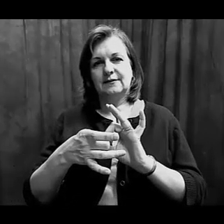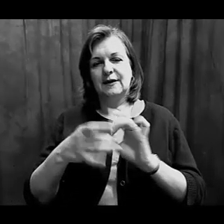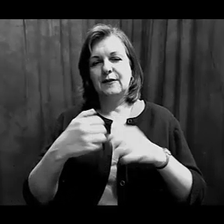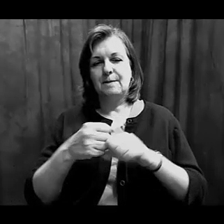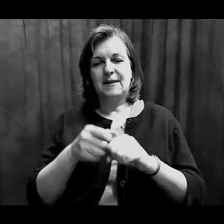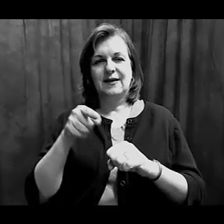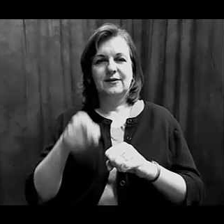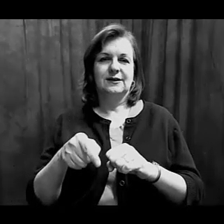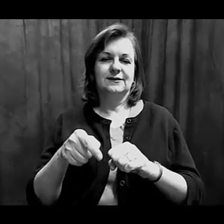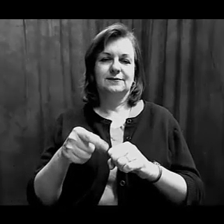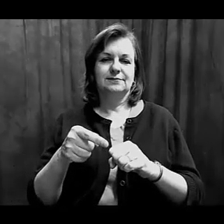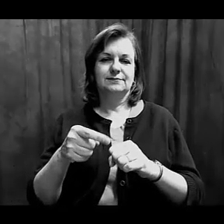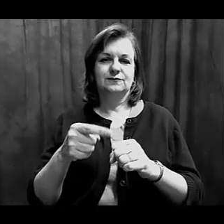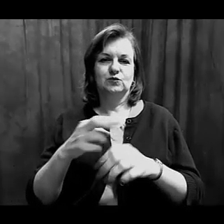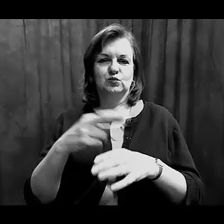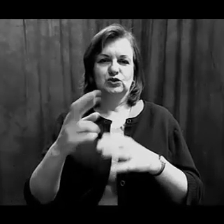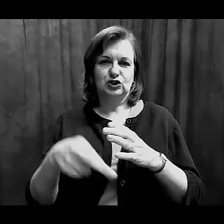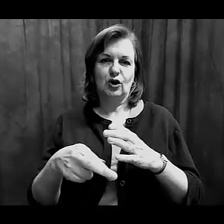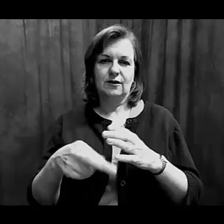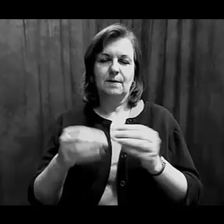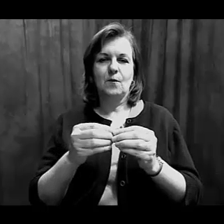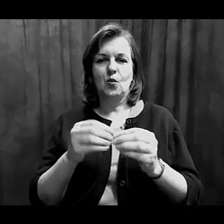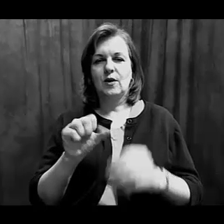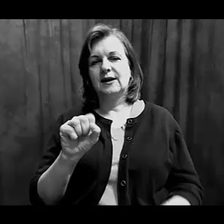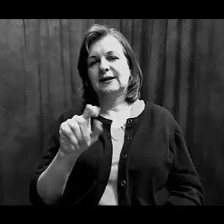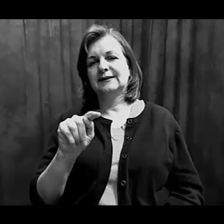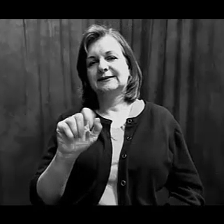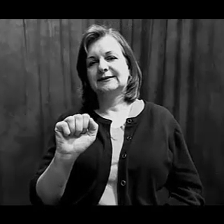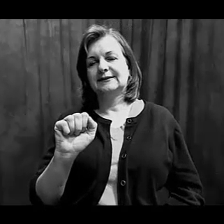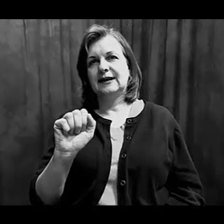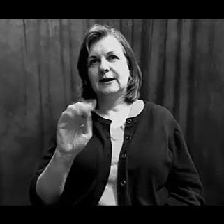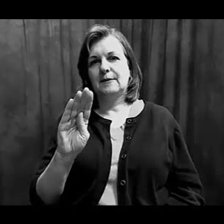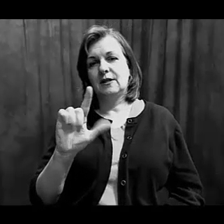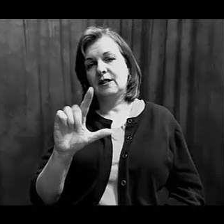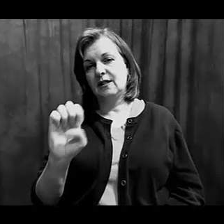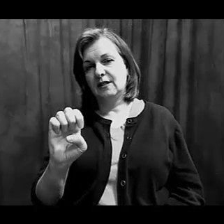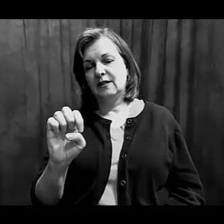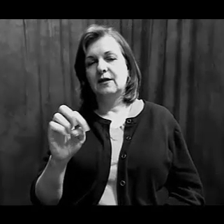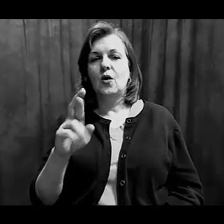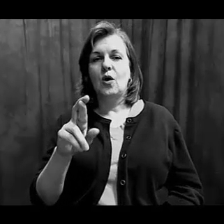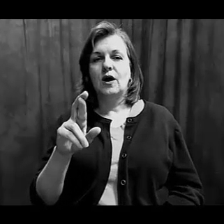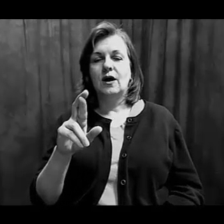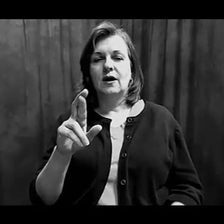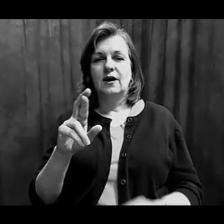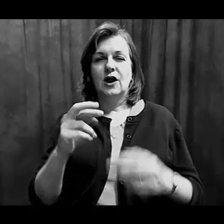that are going to stabilize